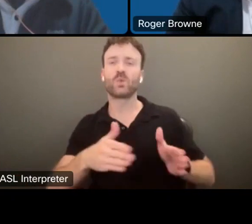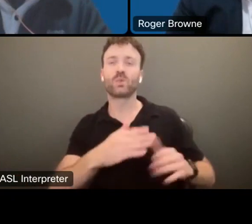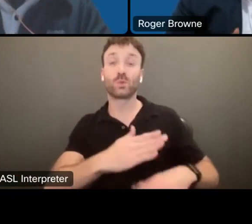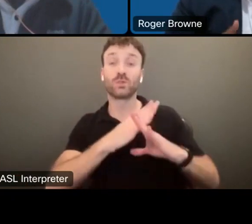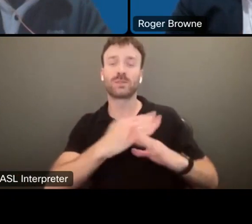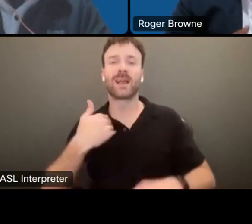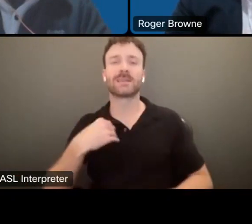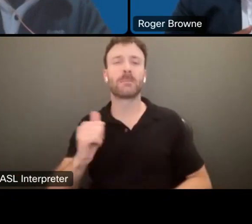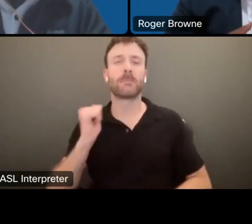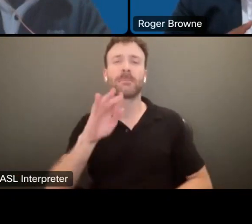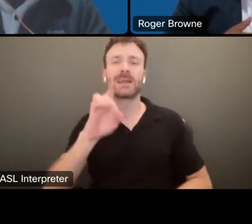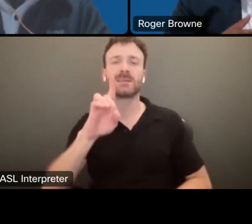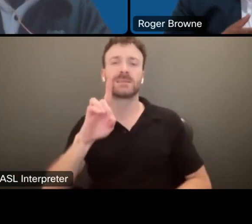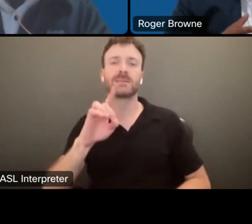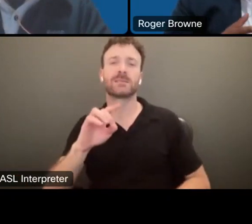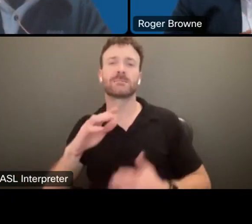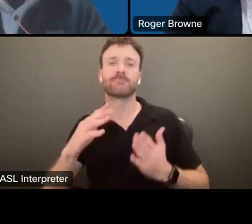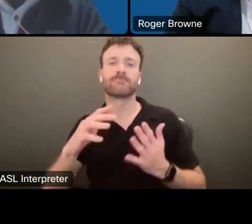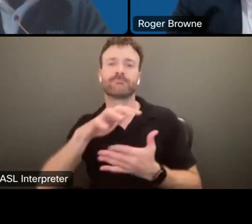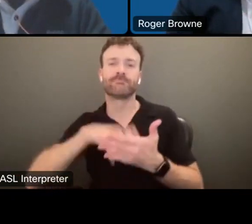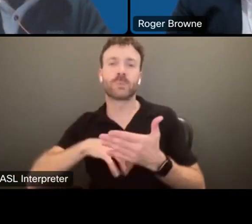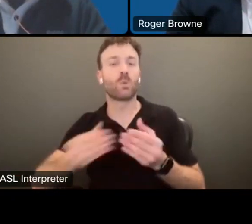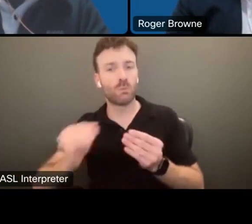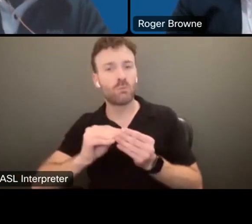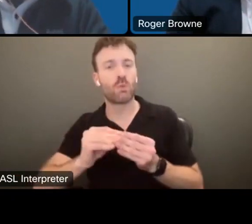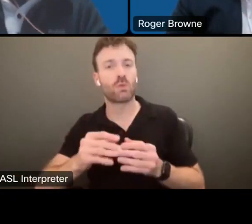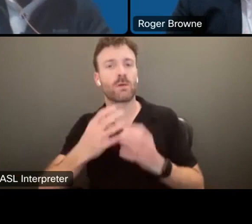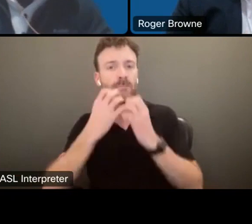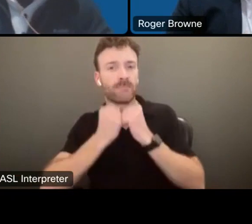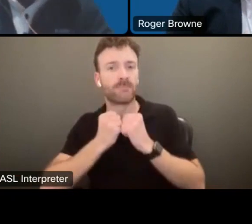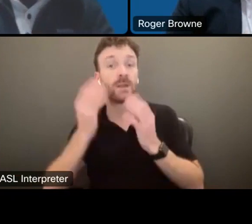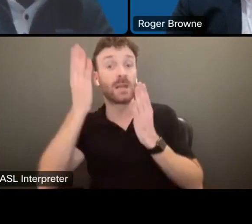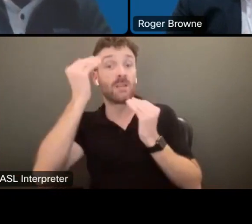provides a lot more valuable information to 311 at their fingertips.